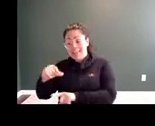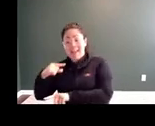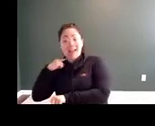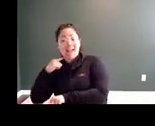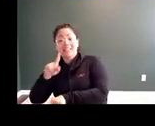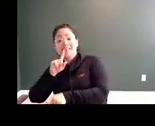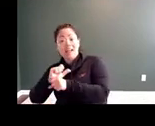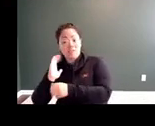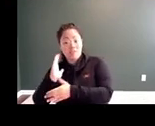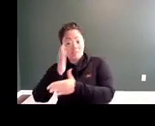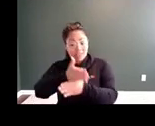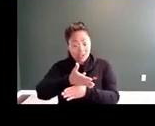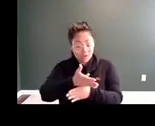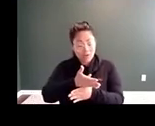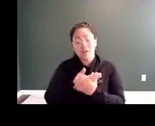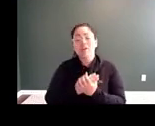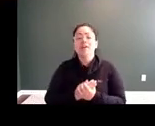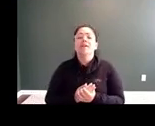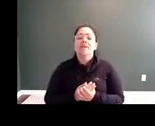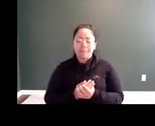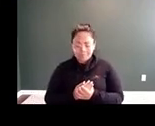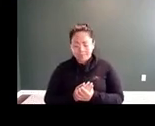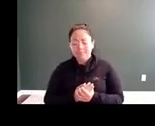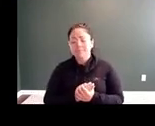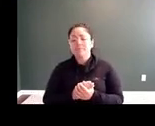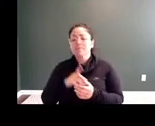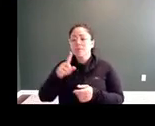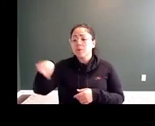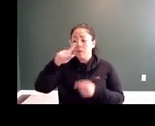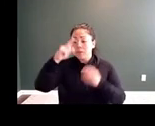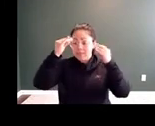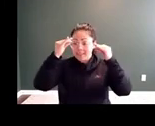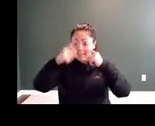And when you're thinking about this, if companies are thinking about this type of thing,